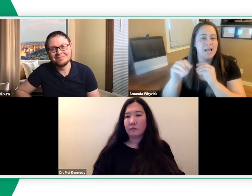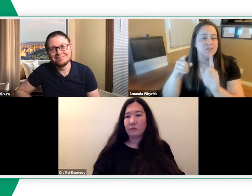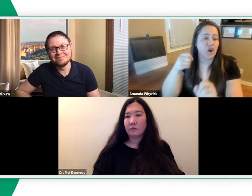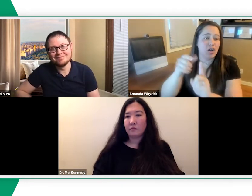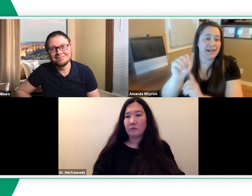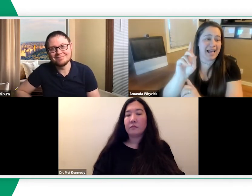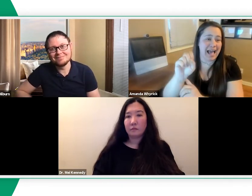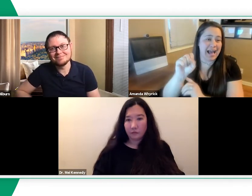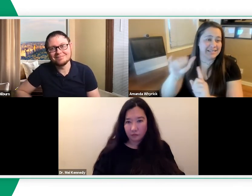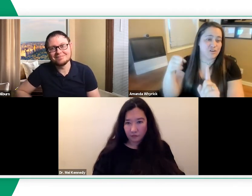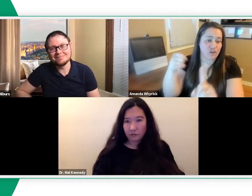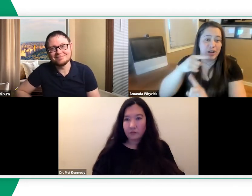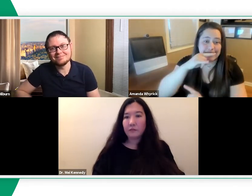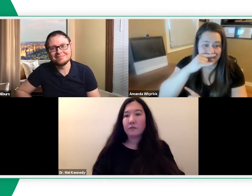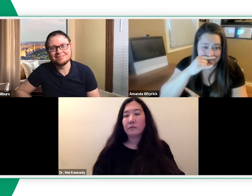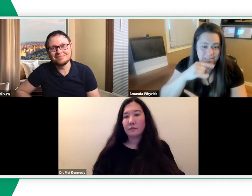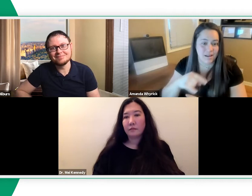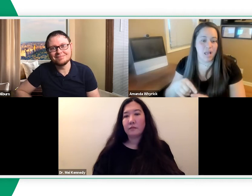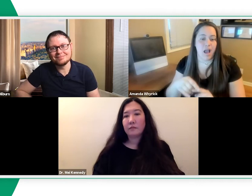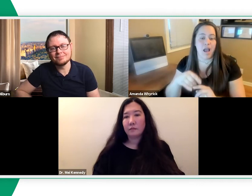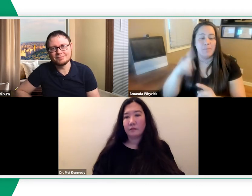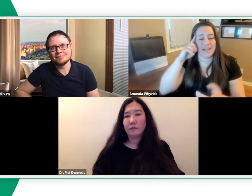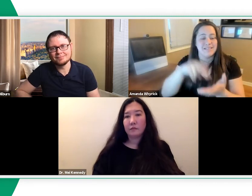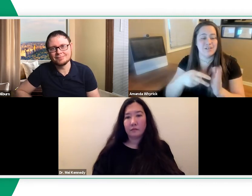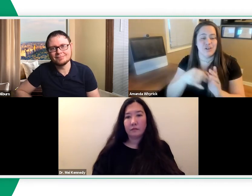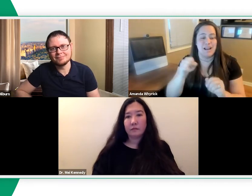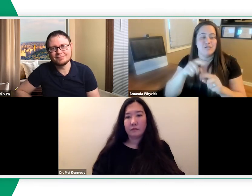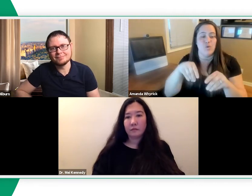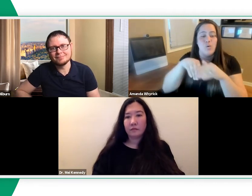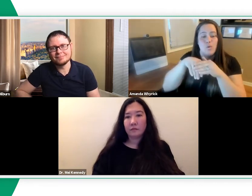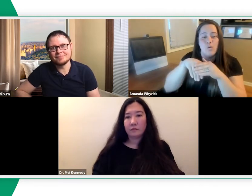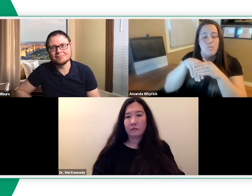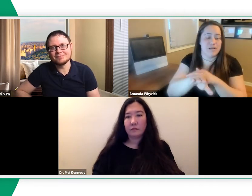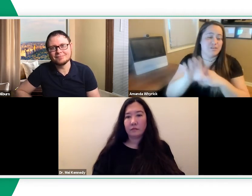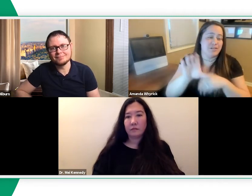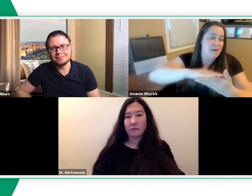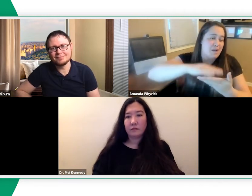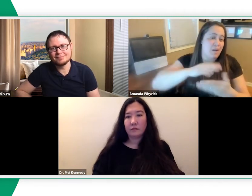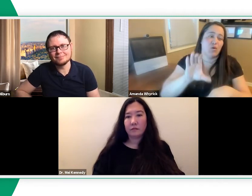and targeted ads that target kids. The intention is to breach the laptop, or the computer,